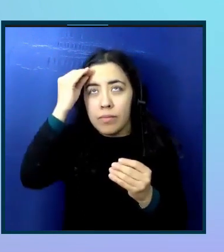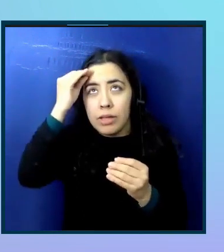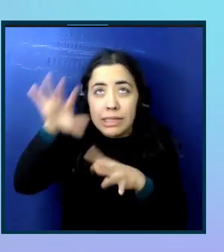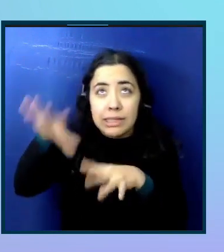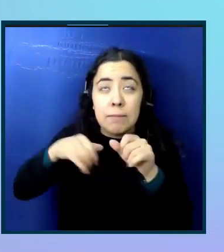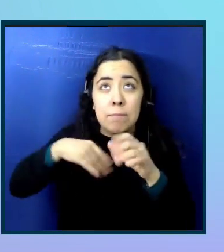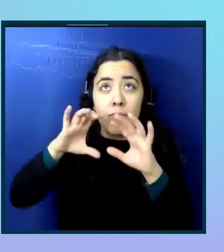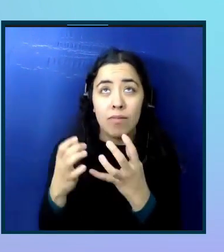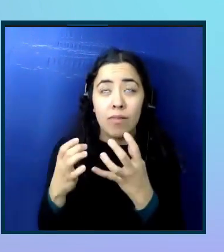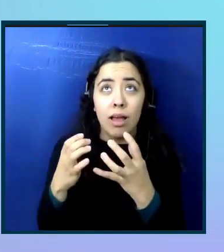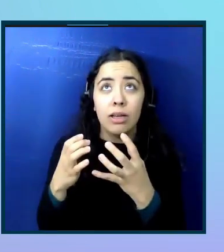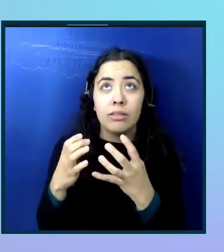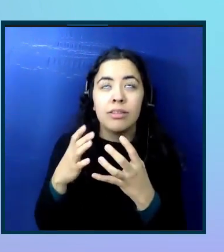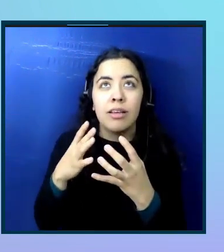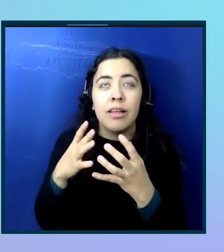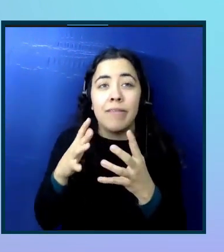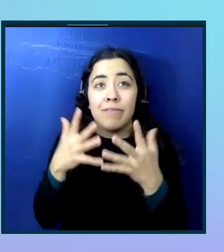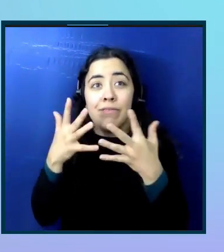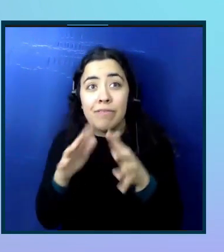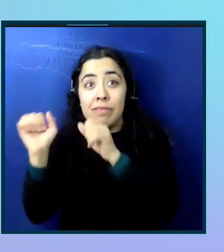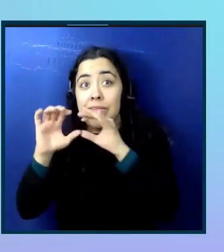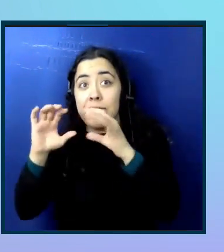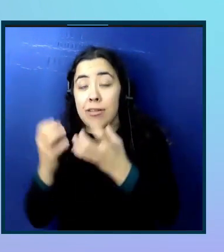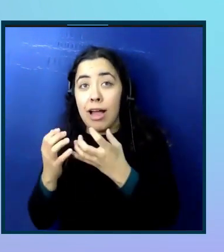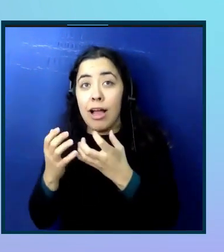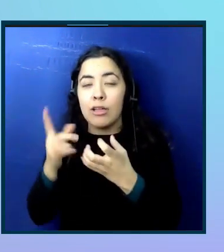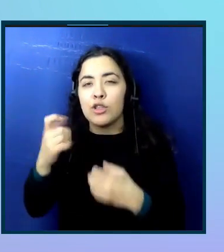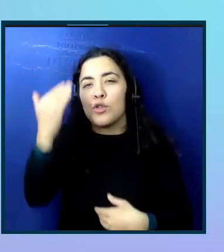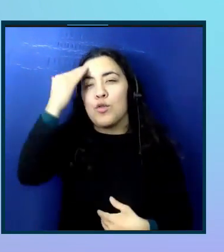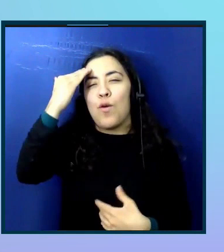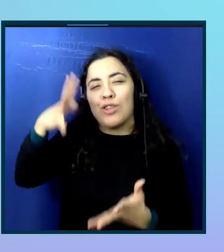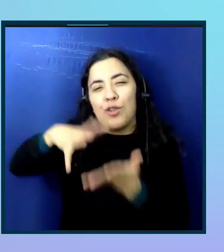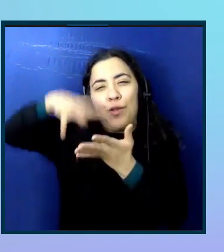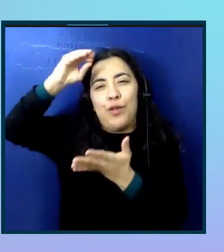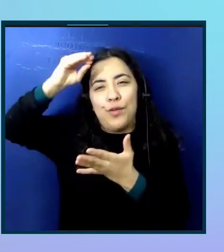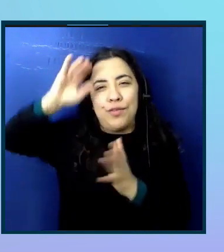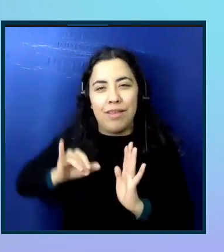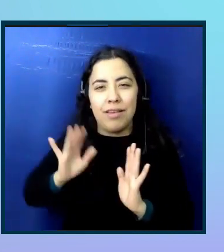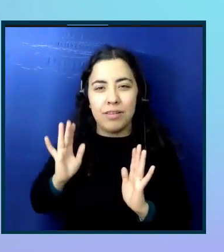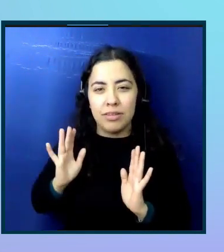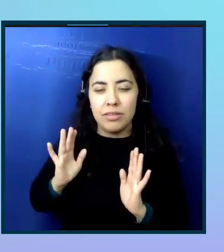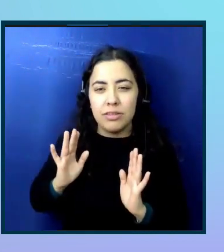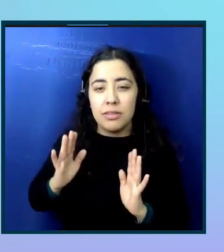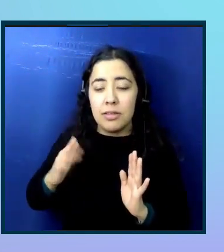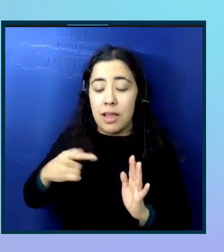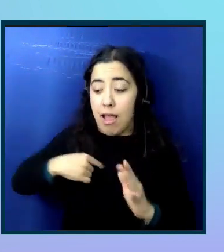Because they know that when they get me, they're going to do something about accessibility.